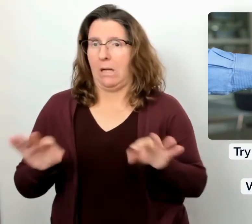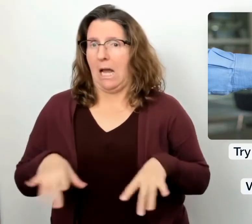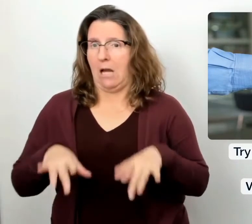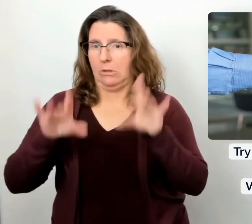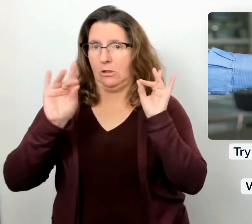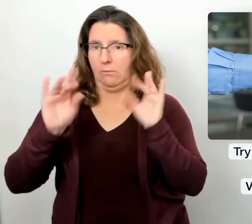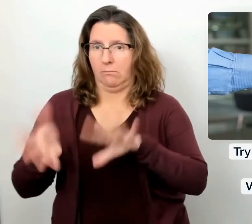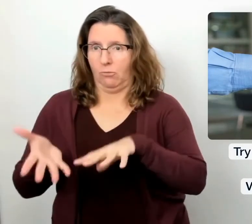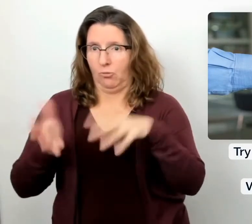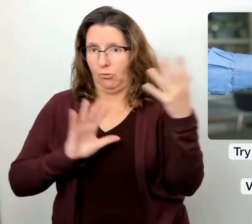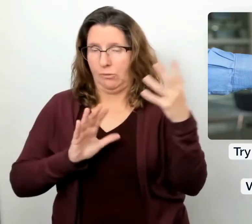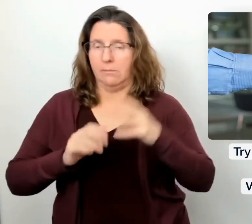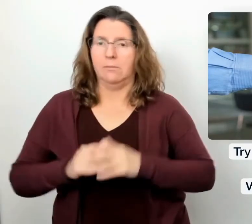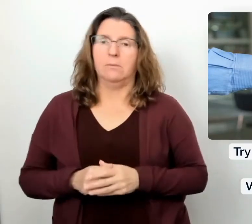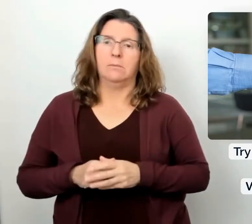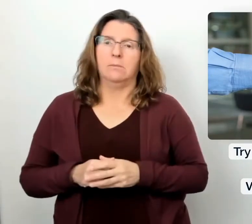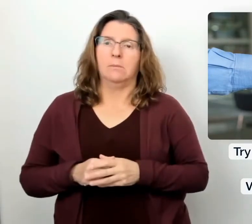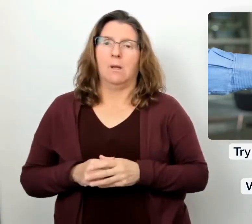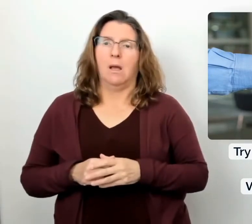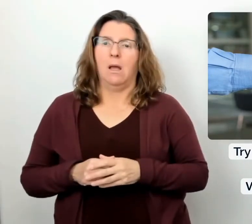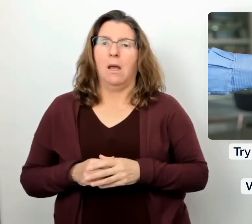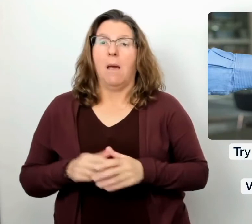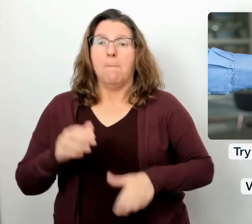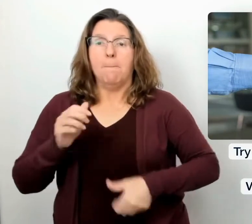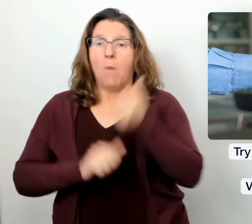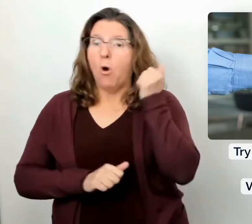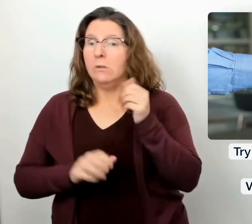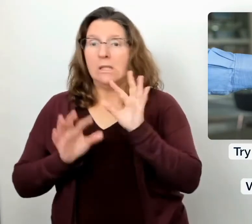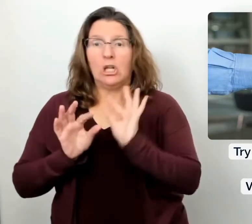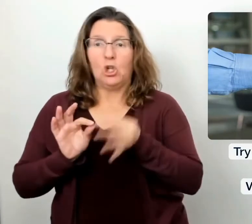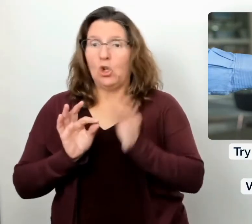As a result, students' language acquisition was totally disrupted.